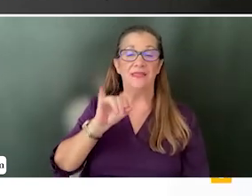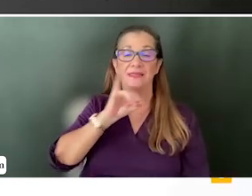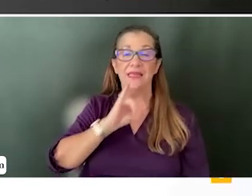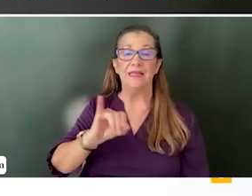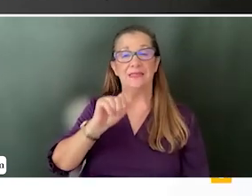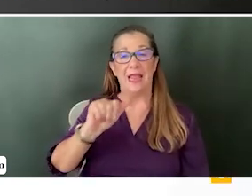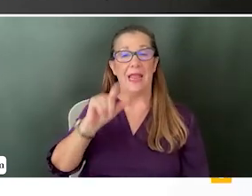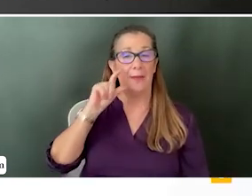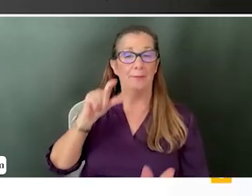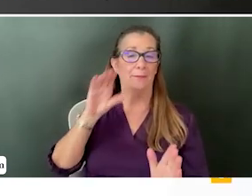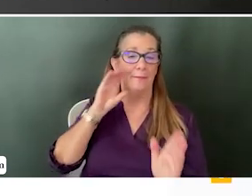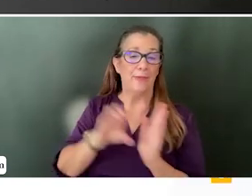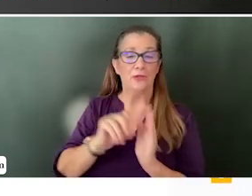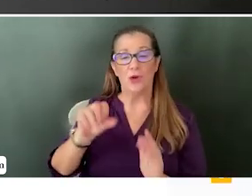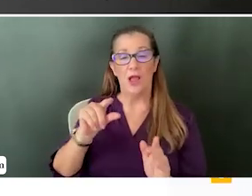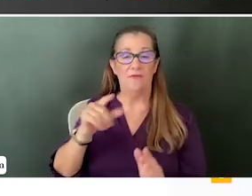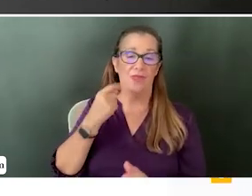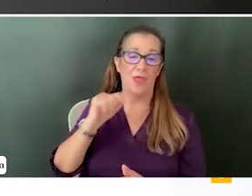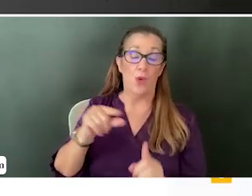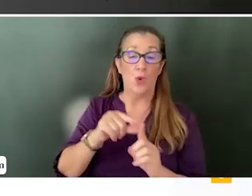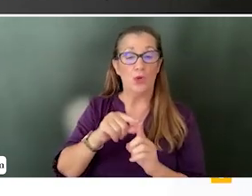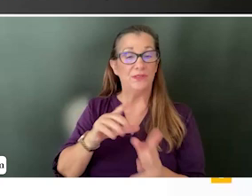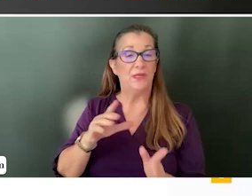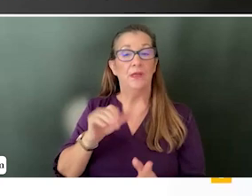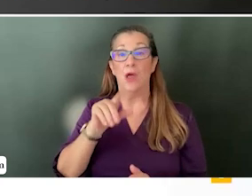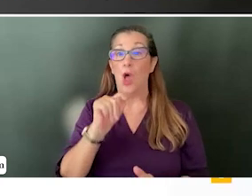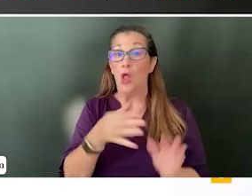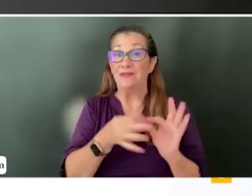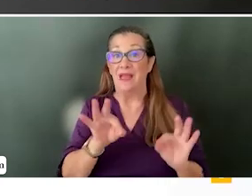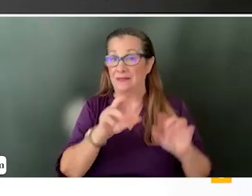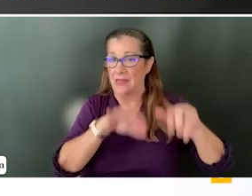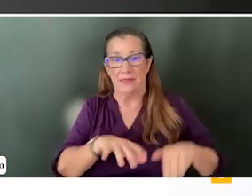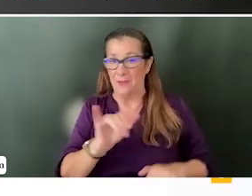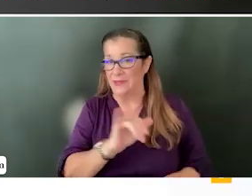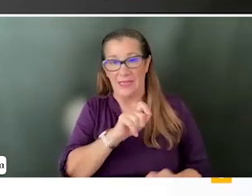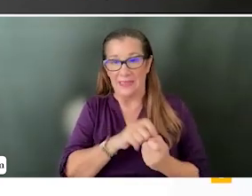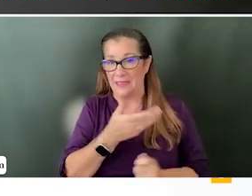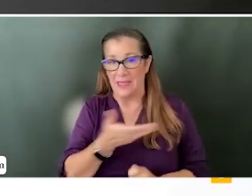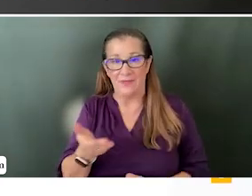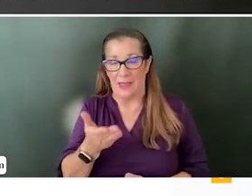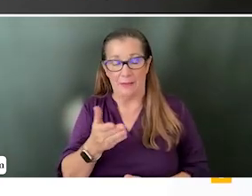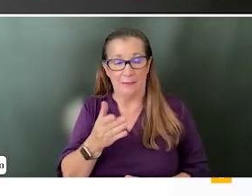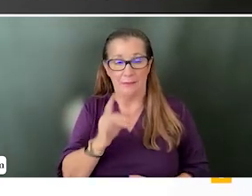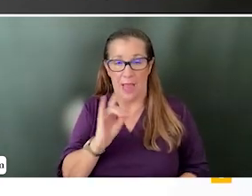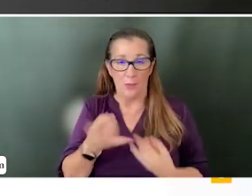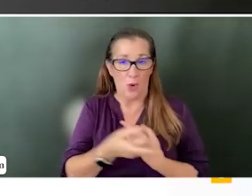You can see in the alt text I have put exactly that in there. Um, in an ironic fashion, I did that on purpose.